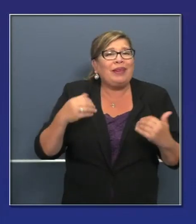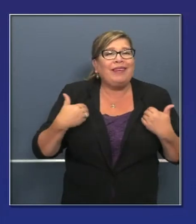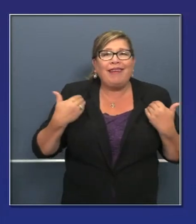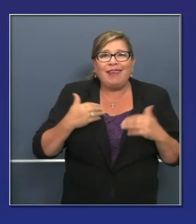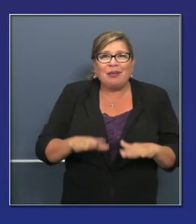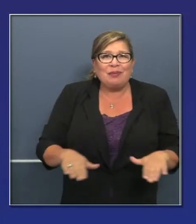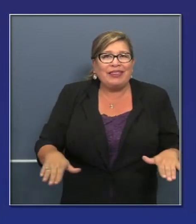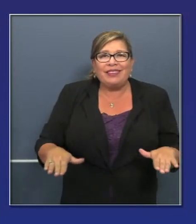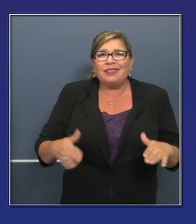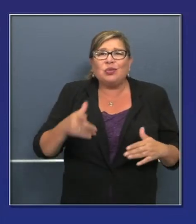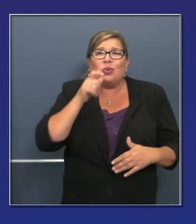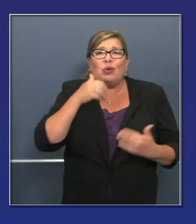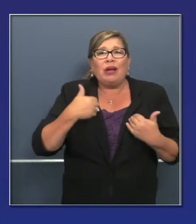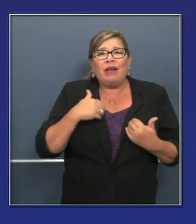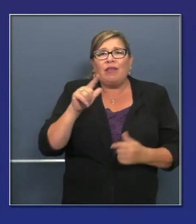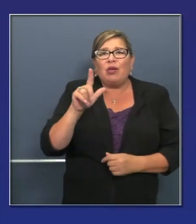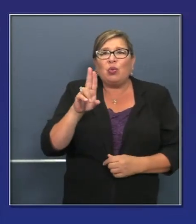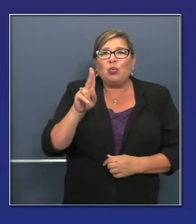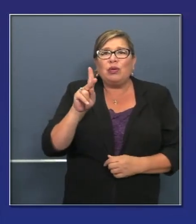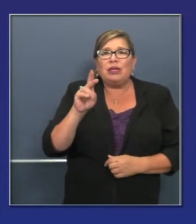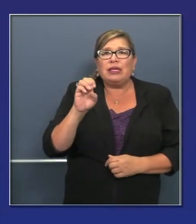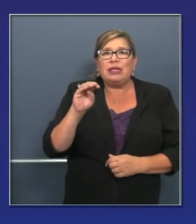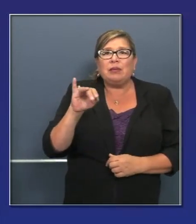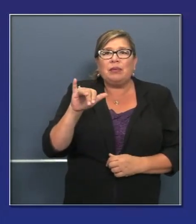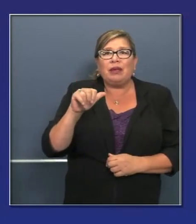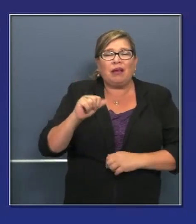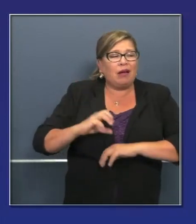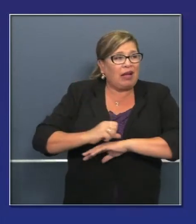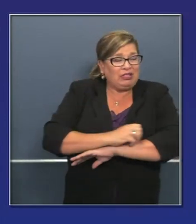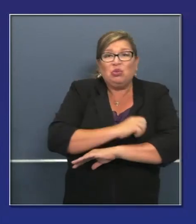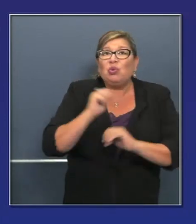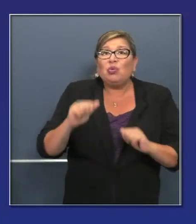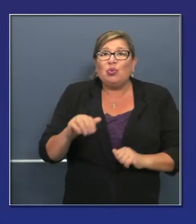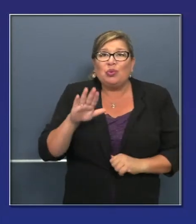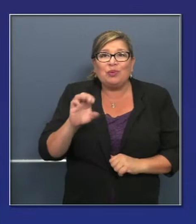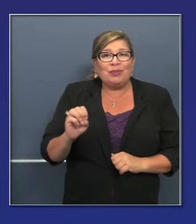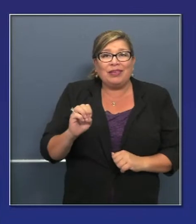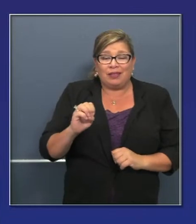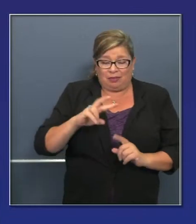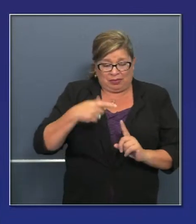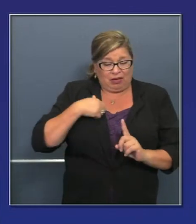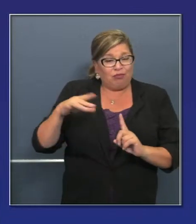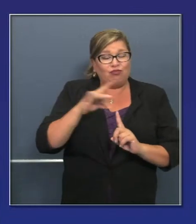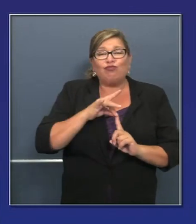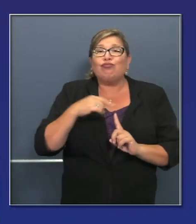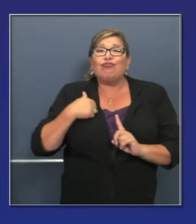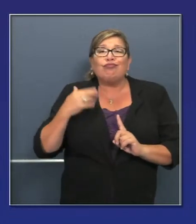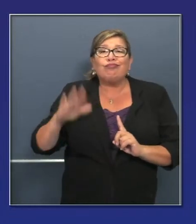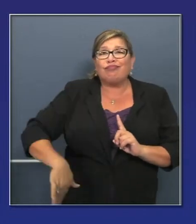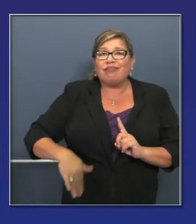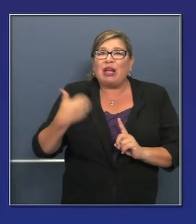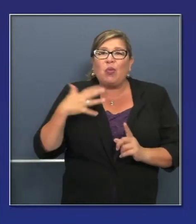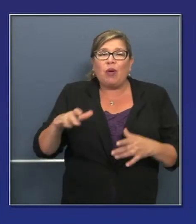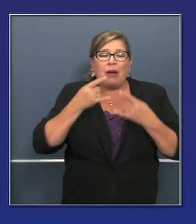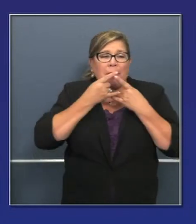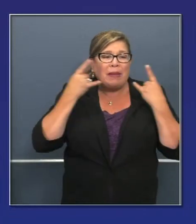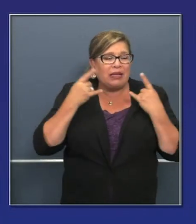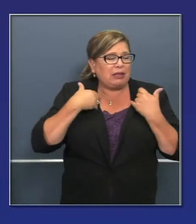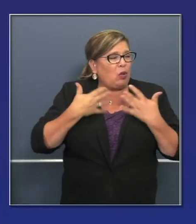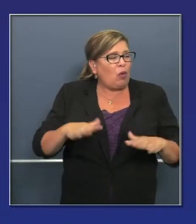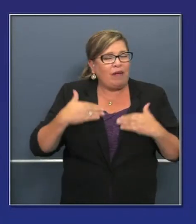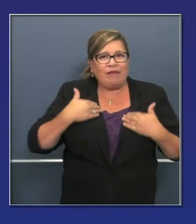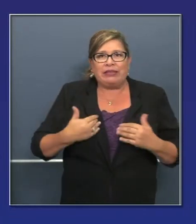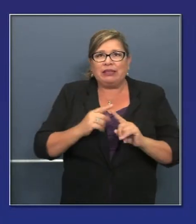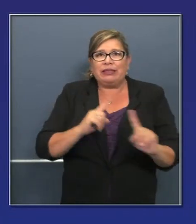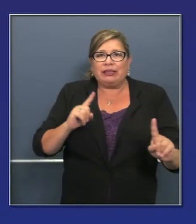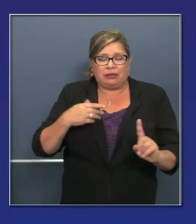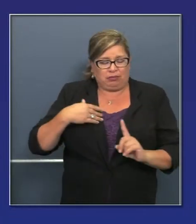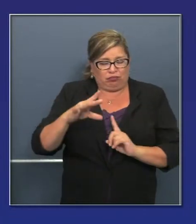impacted by your proximity and your unwillingness to wear a mask or physically distance people that